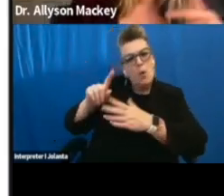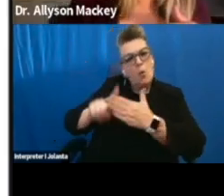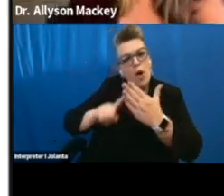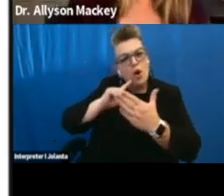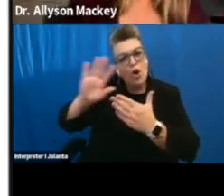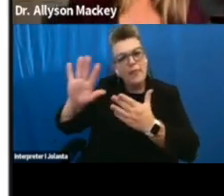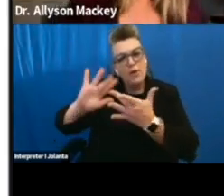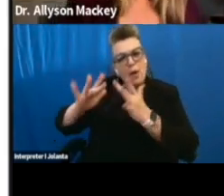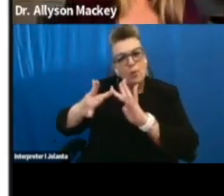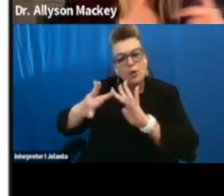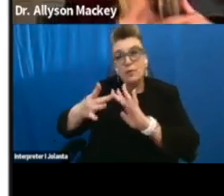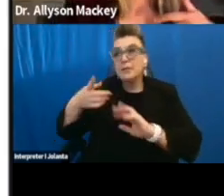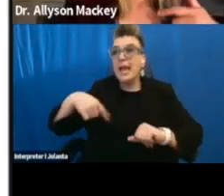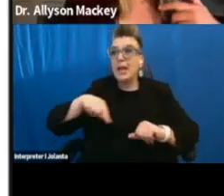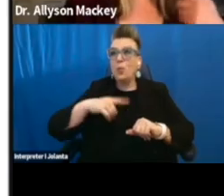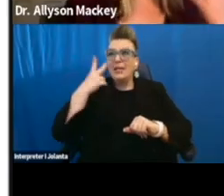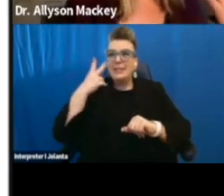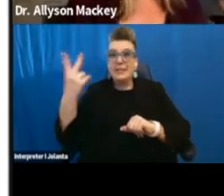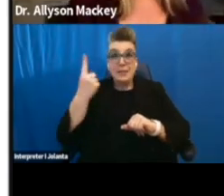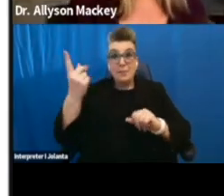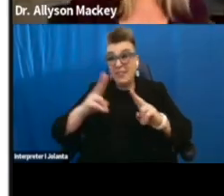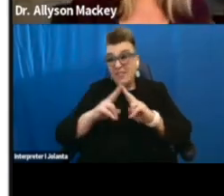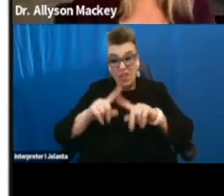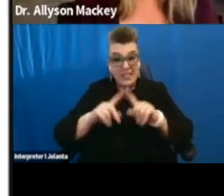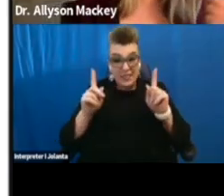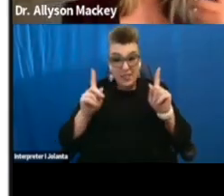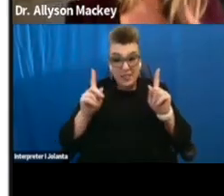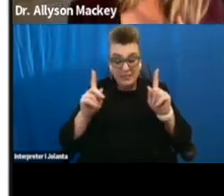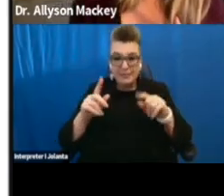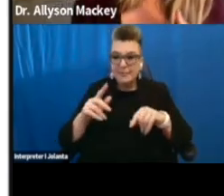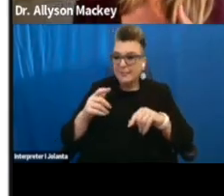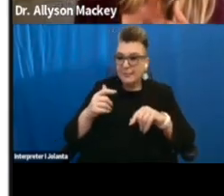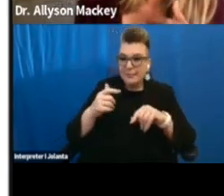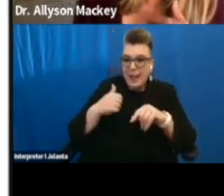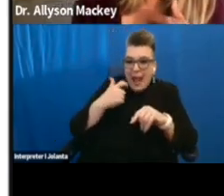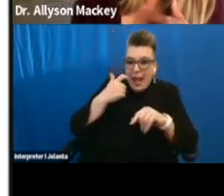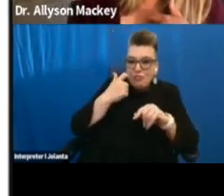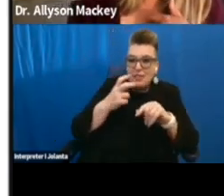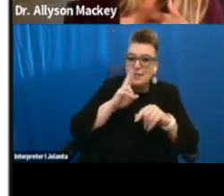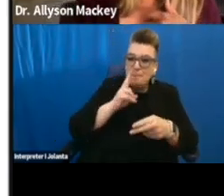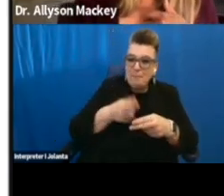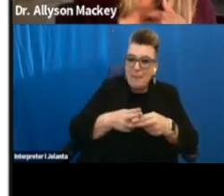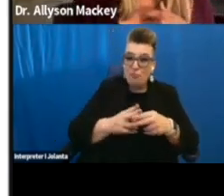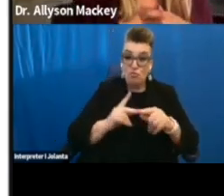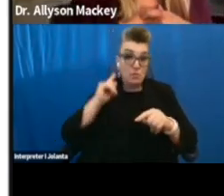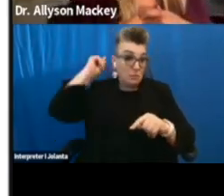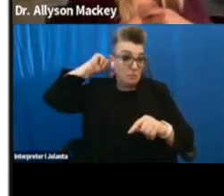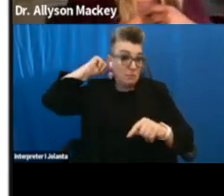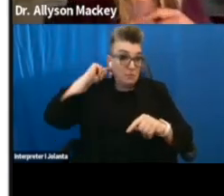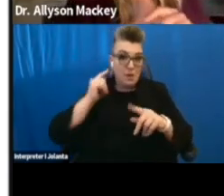and so I just showed you that we saw remodeling of medial prefrontal cortex over childhood what we